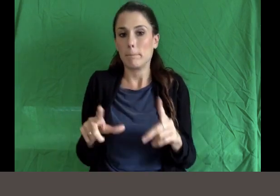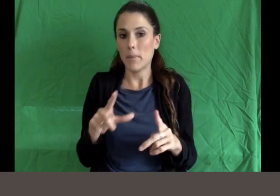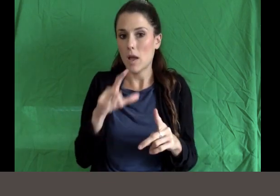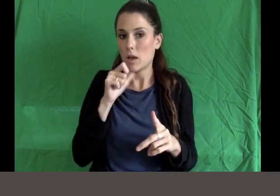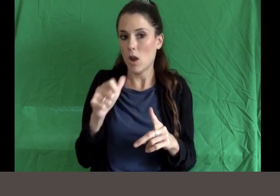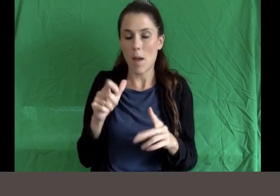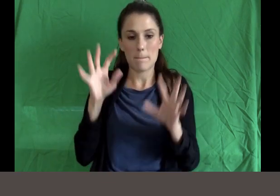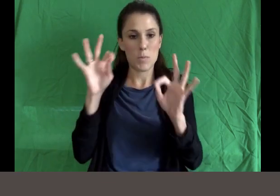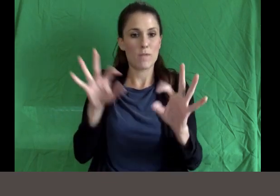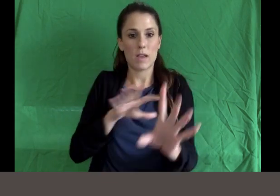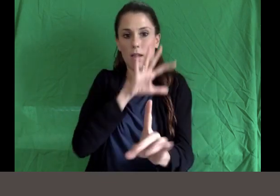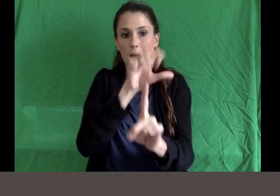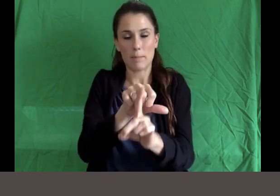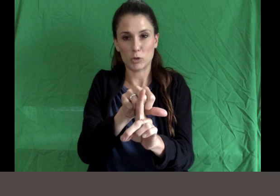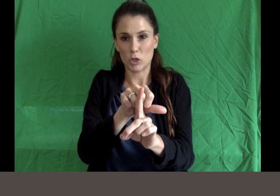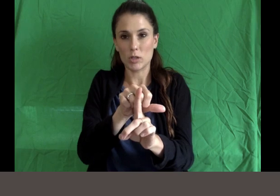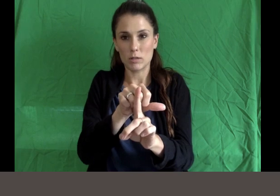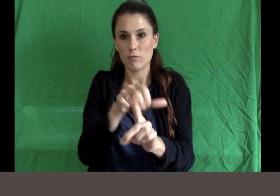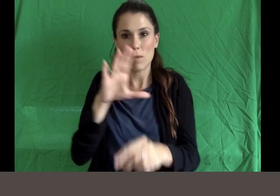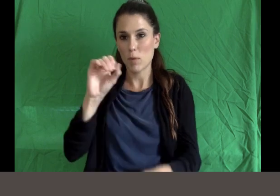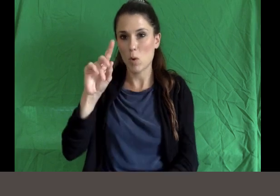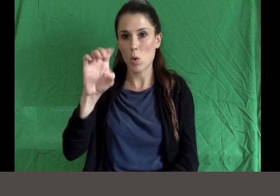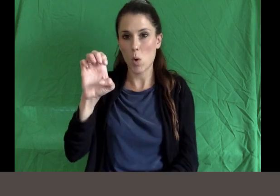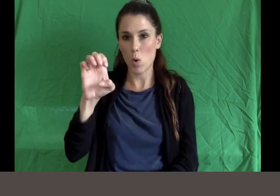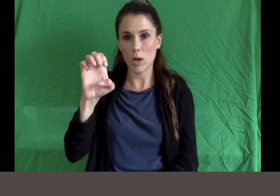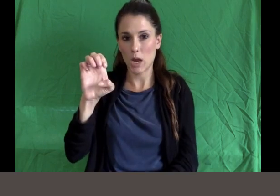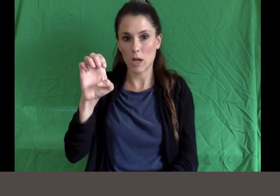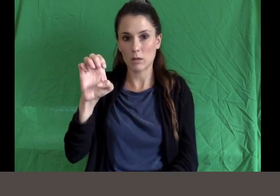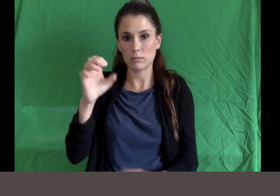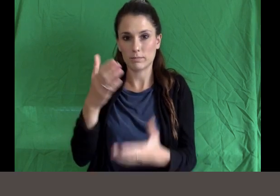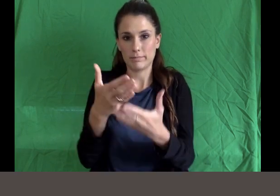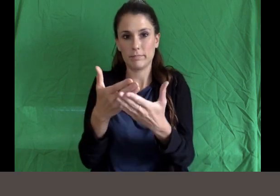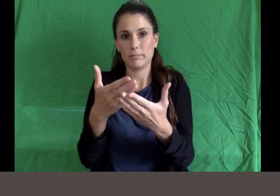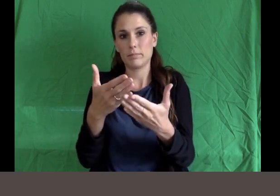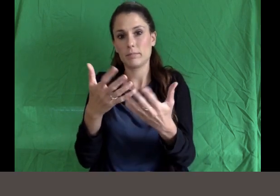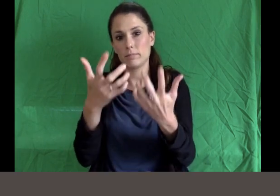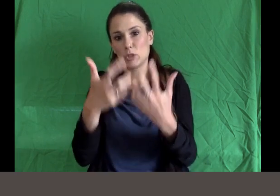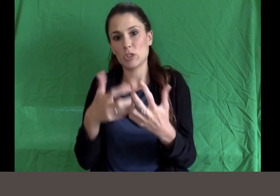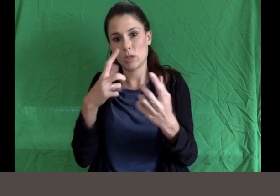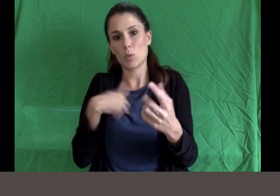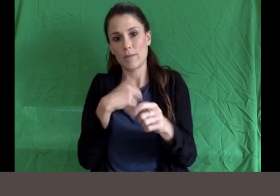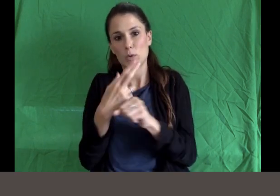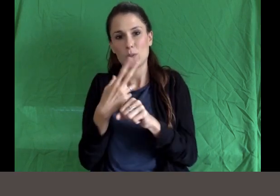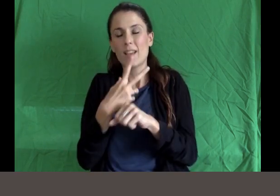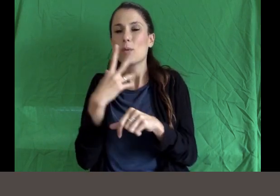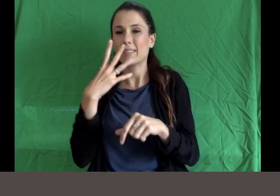encoding mechanism that we've chosen to use here in this case categorical colors but you can see